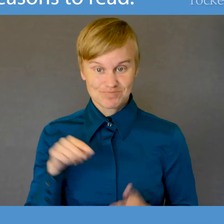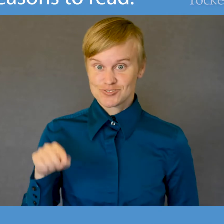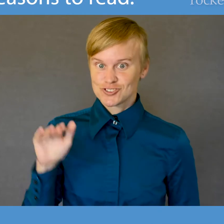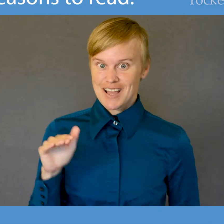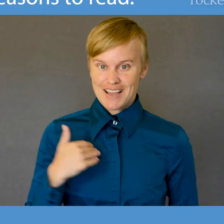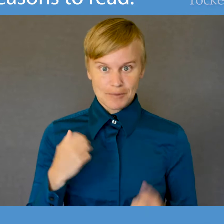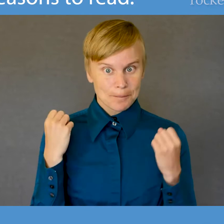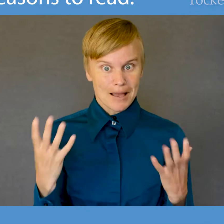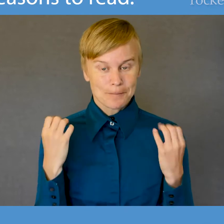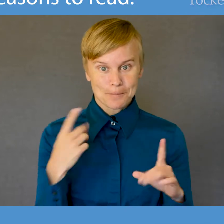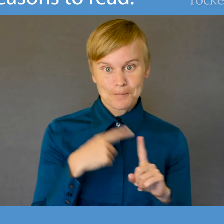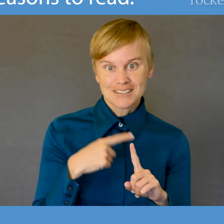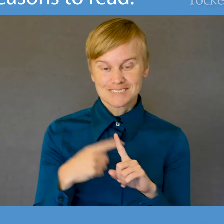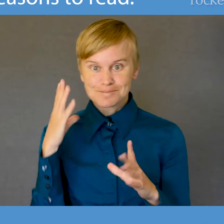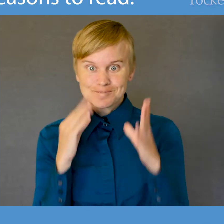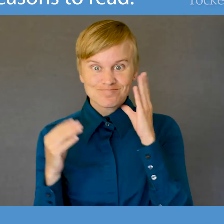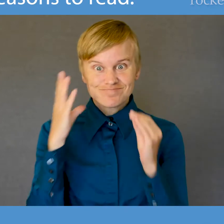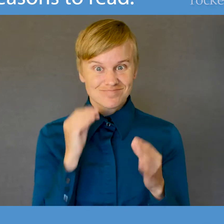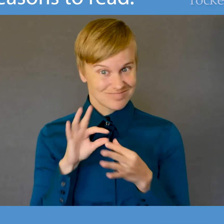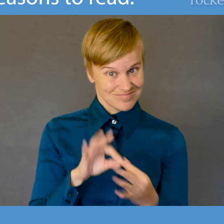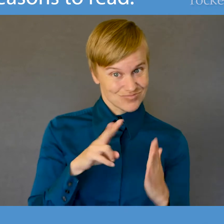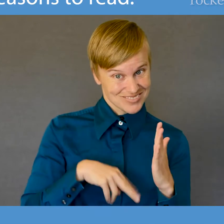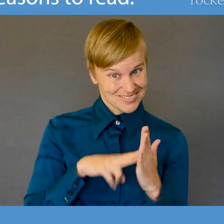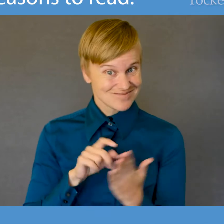so that they have many positive experiences with both reading and writing.